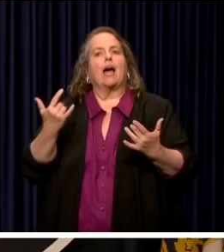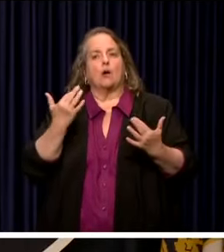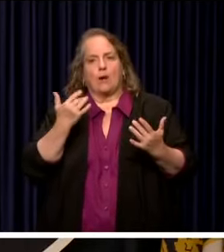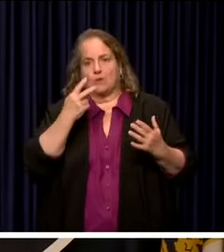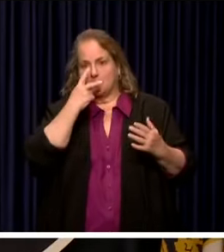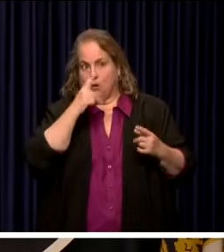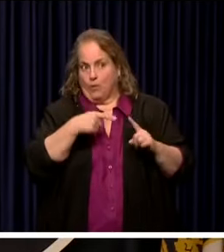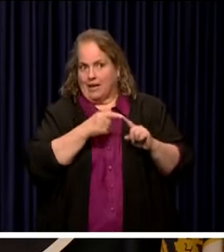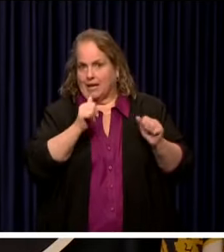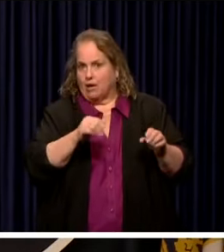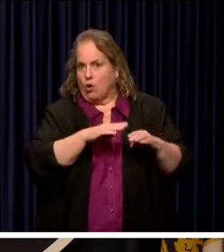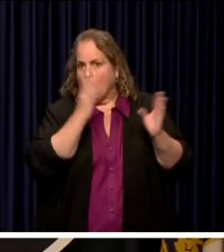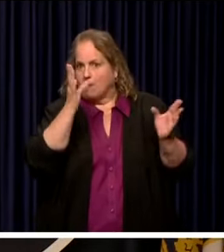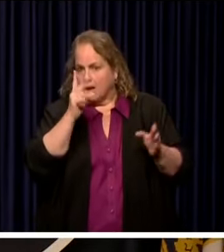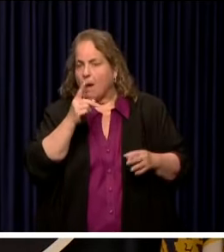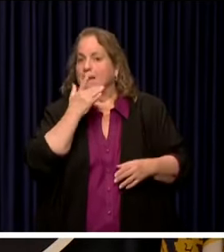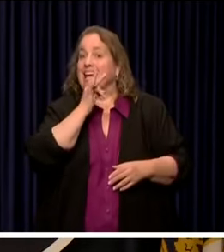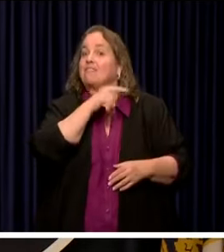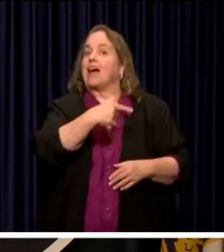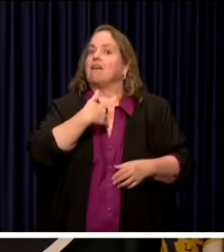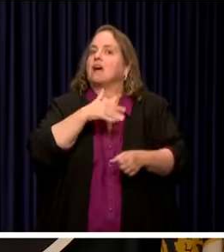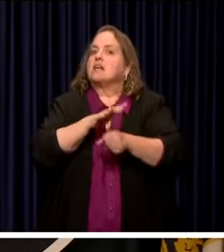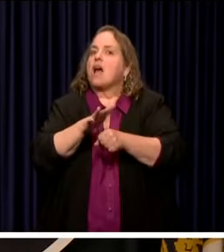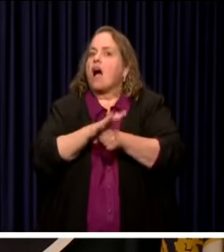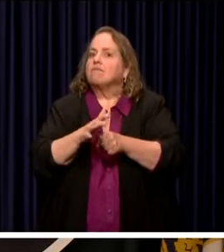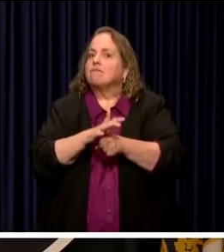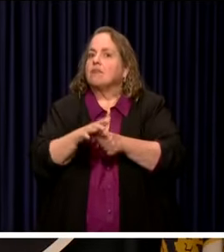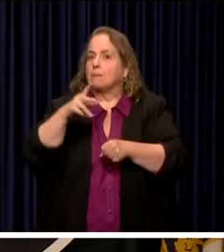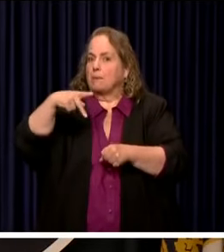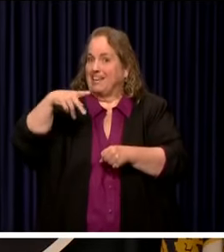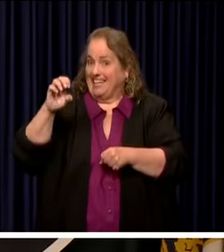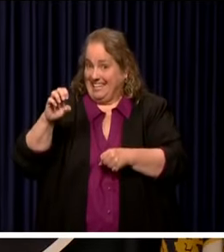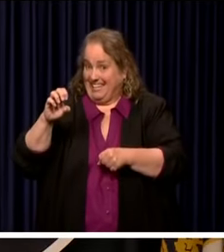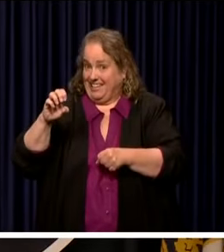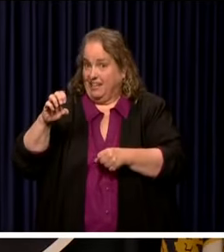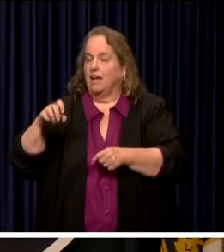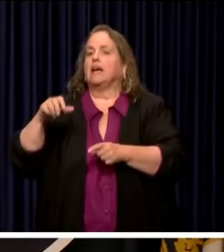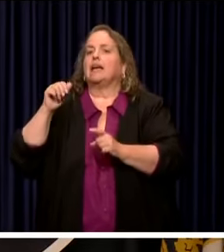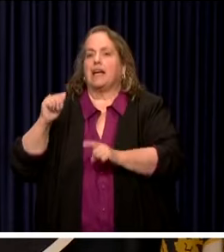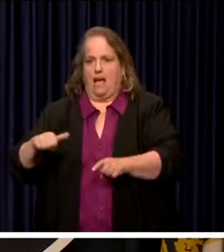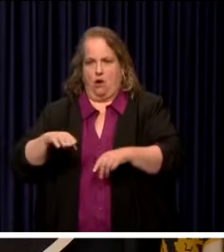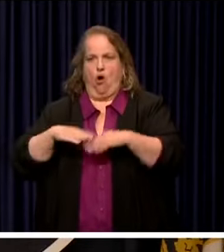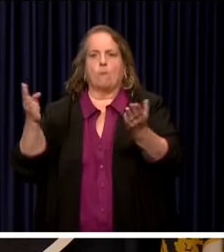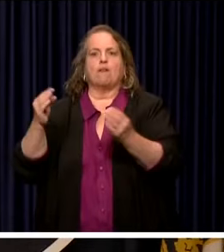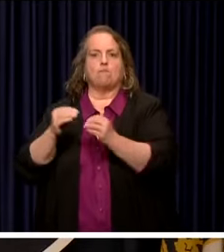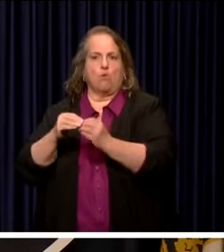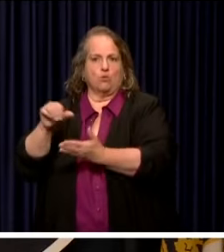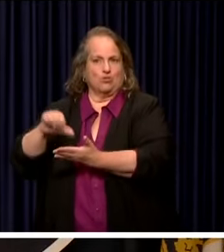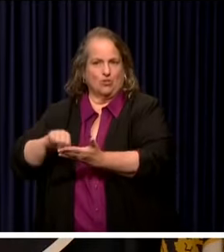AND I DON'T THINK THIS MEANS THAT PEOPLE HAVE DONE ANYTHING WRONG. WE'RE ALL RESPONDING AS QUICKLY AS WE CAN.